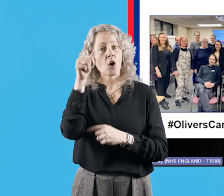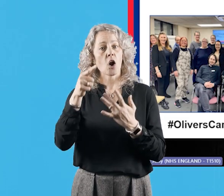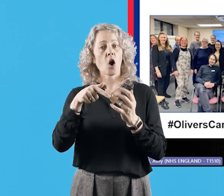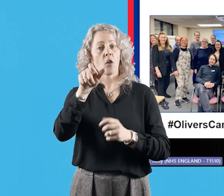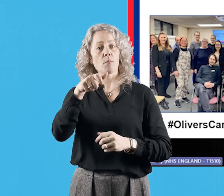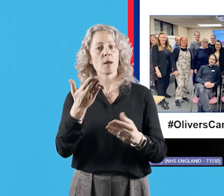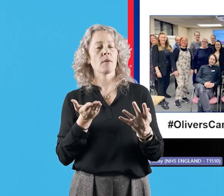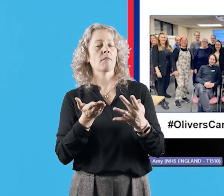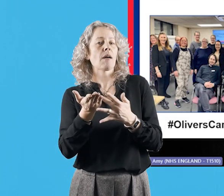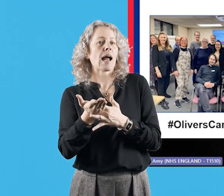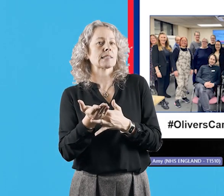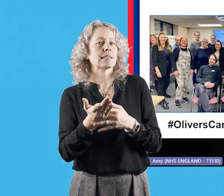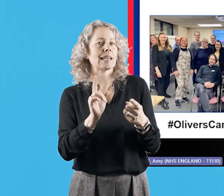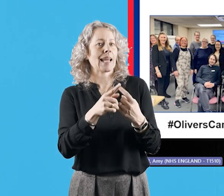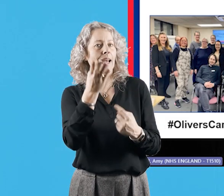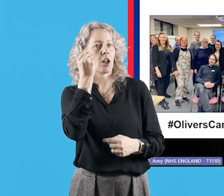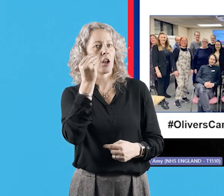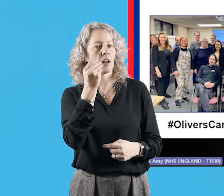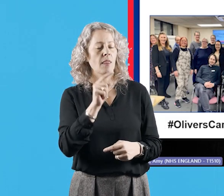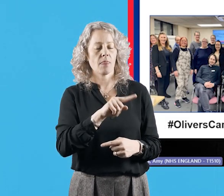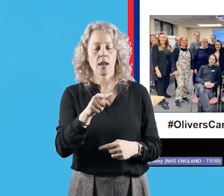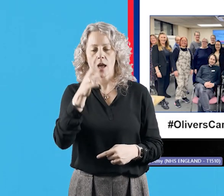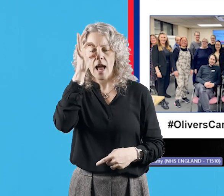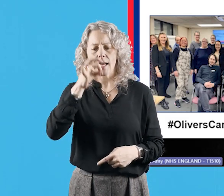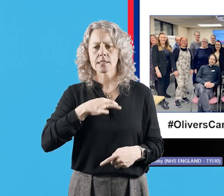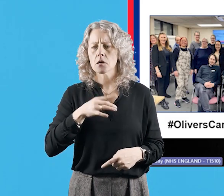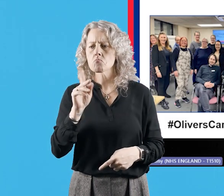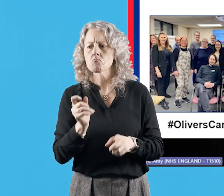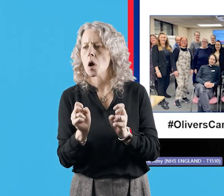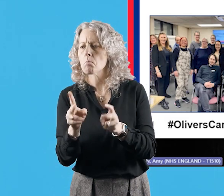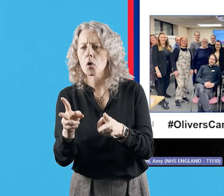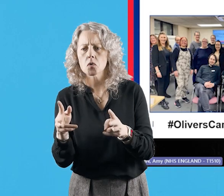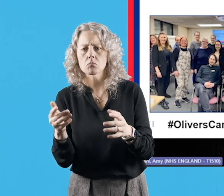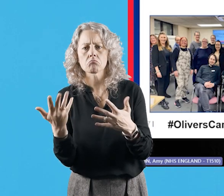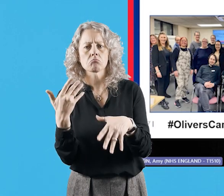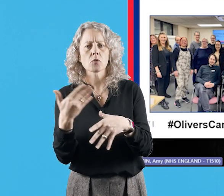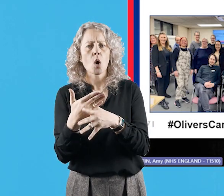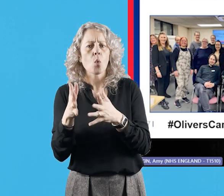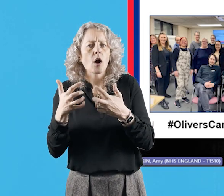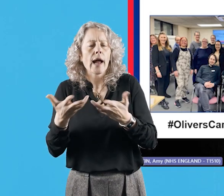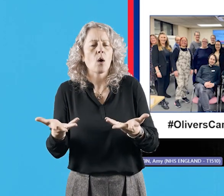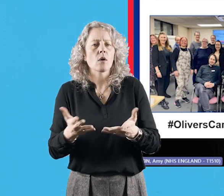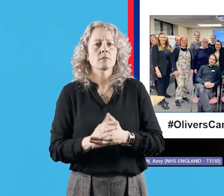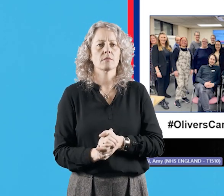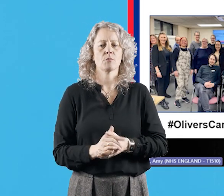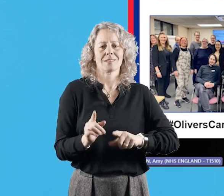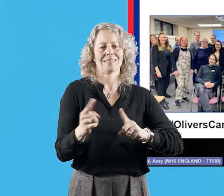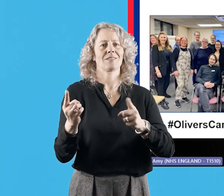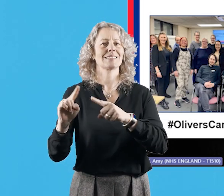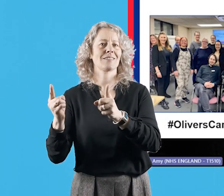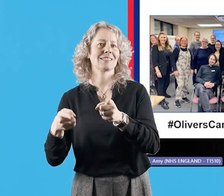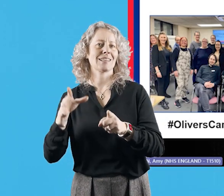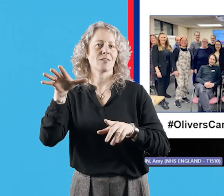e-learning part of the training and then asking us about what's the model, how could it work. And obviously it's different for